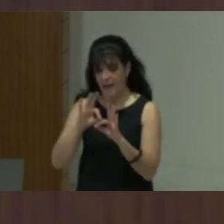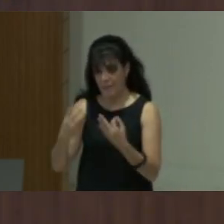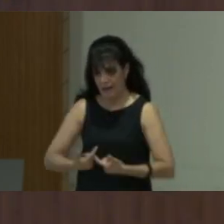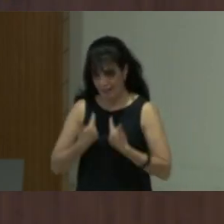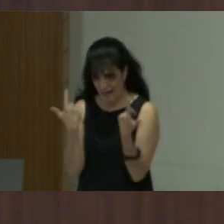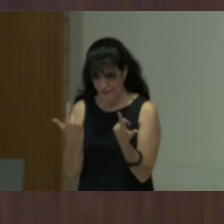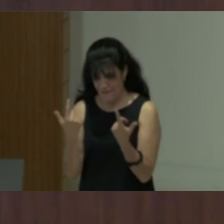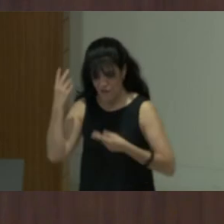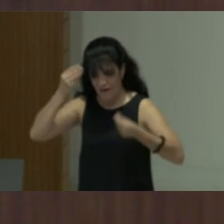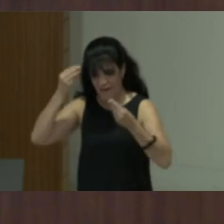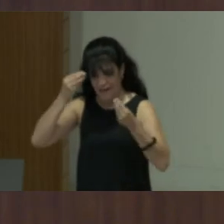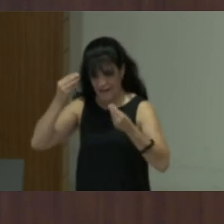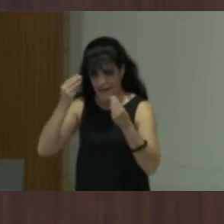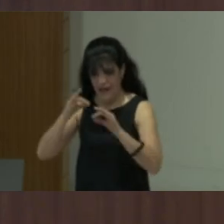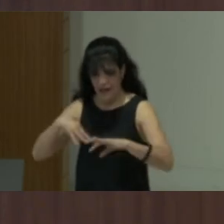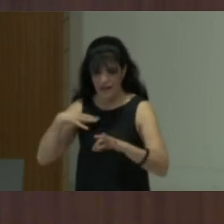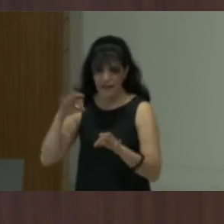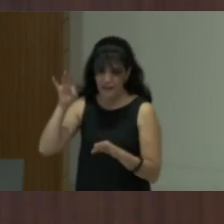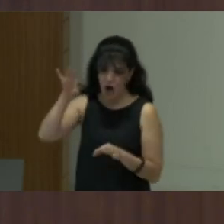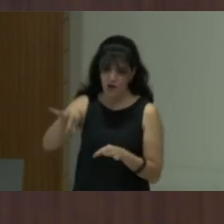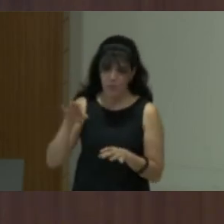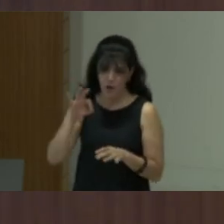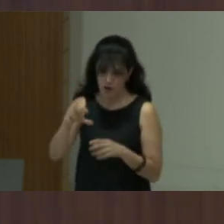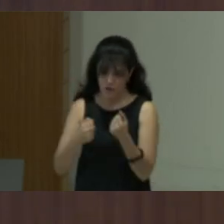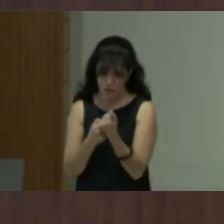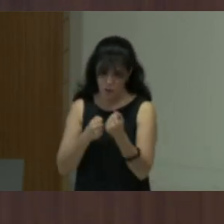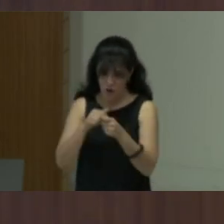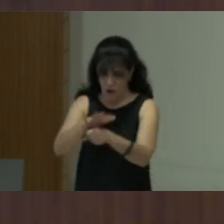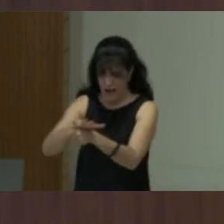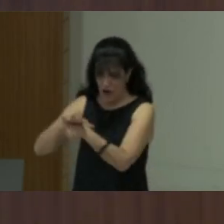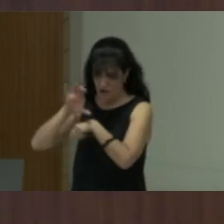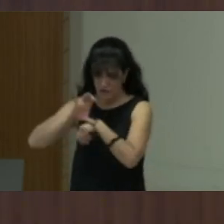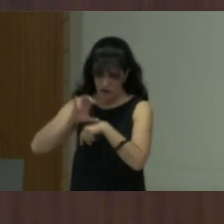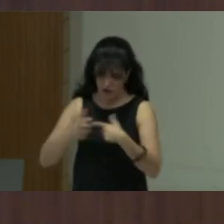reflecting his significant contributions to these important areas of church life.